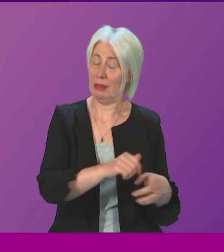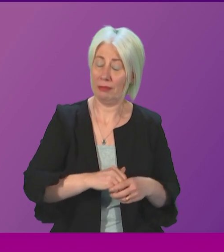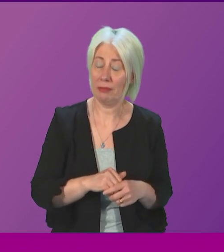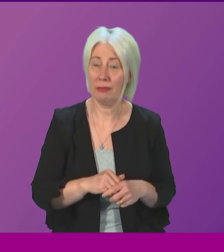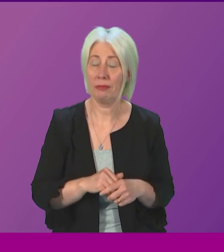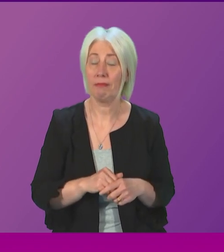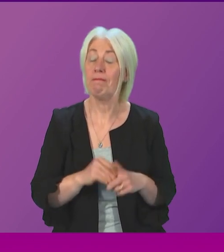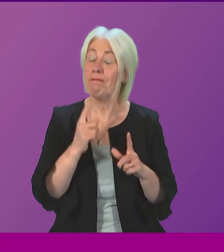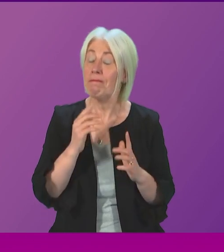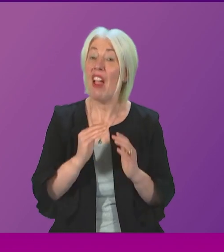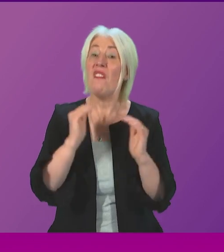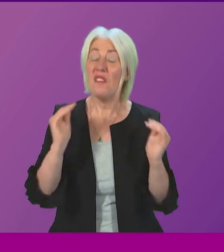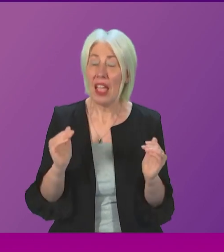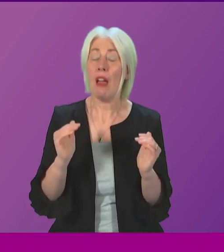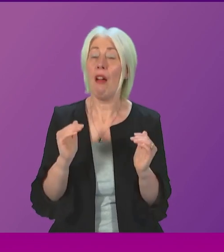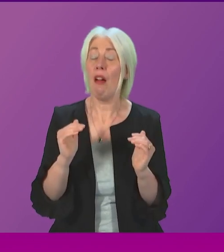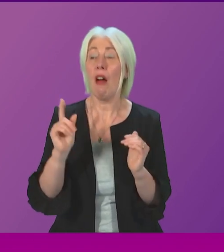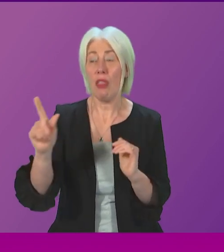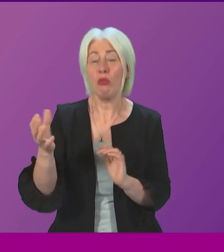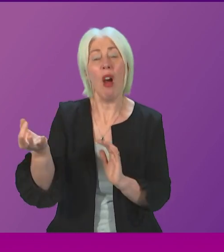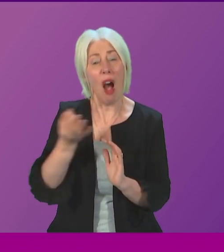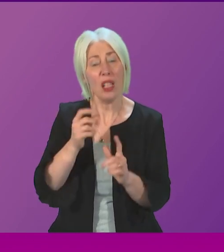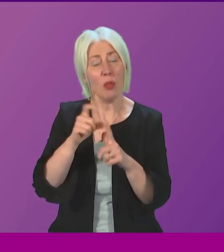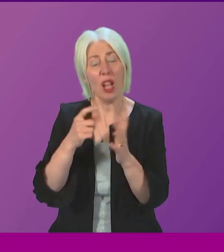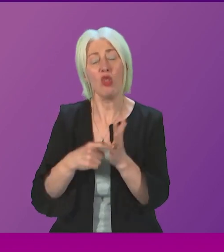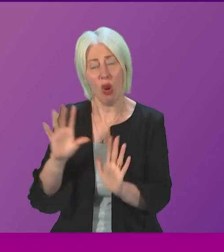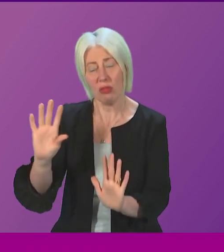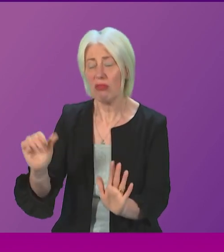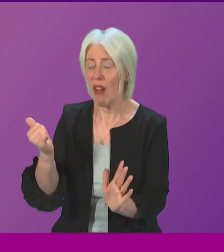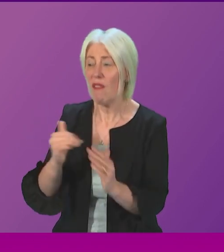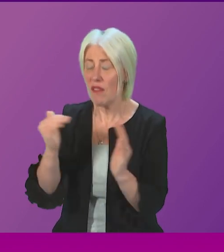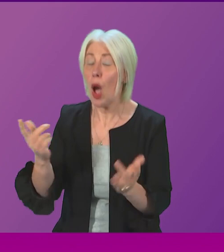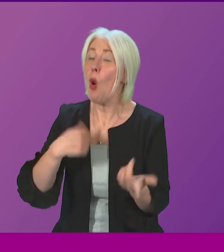fair and legitimate point for Douglas Ross to raise, we are doing a fair bit of work